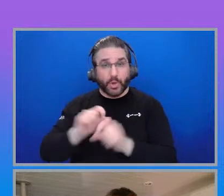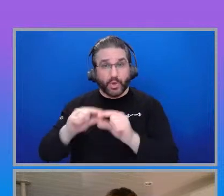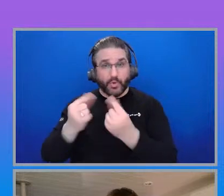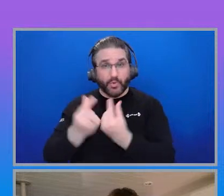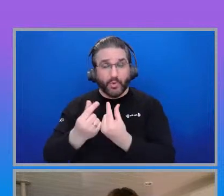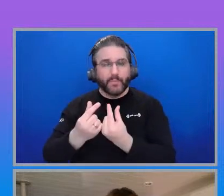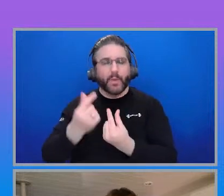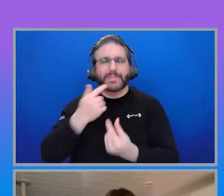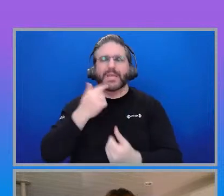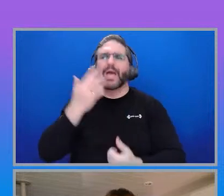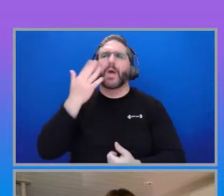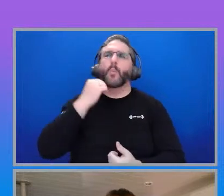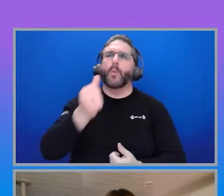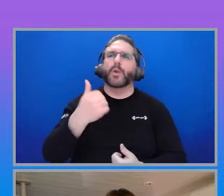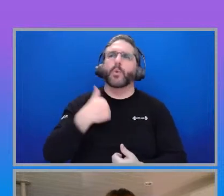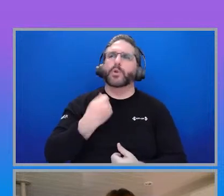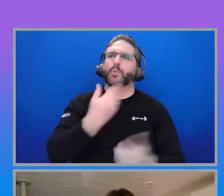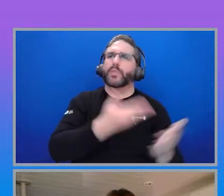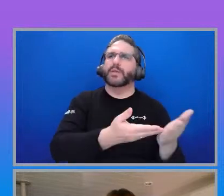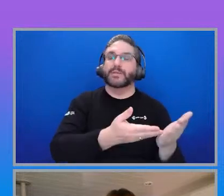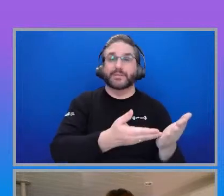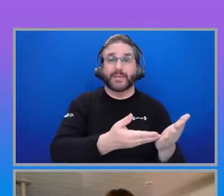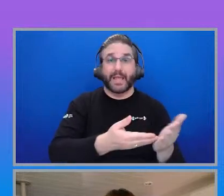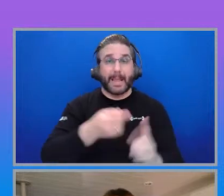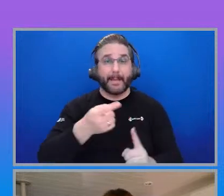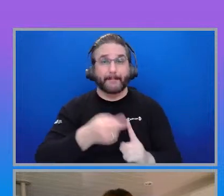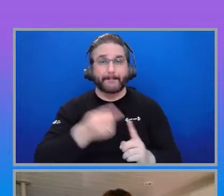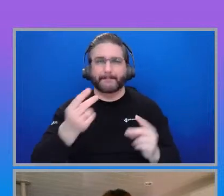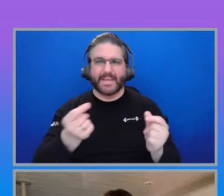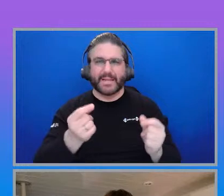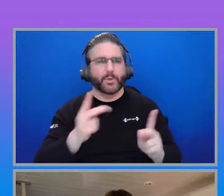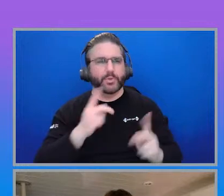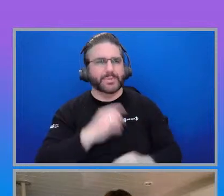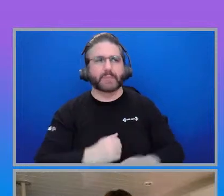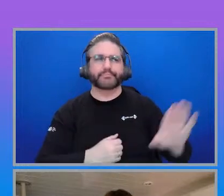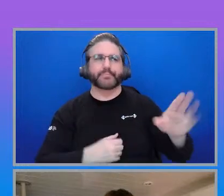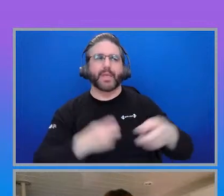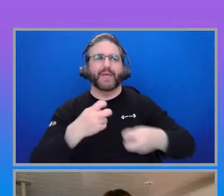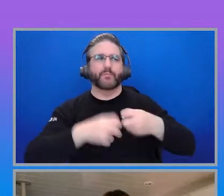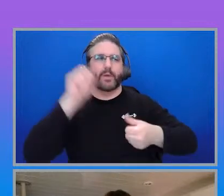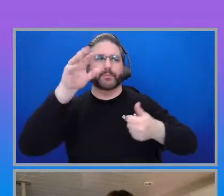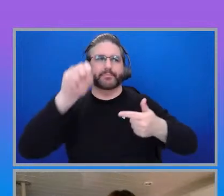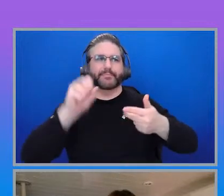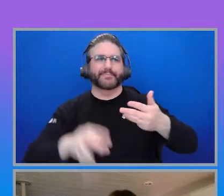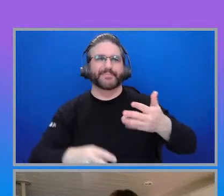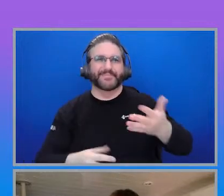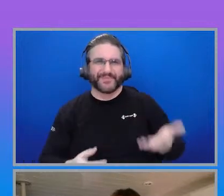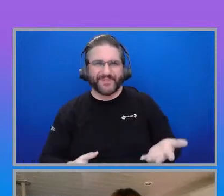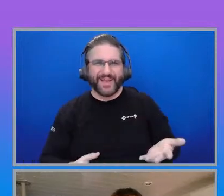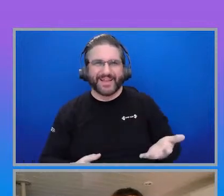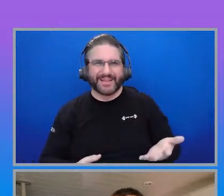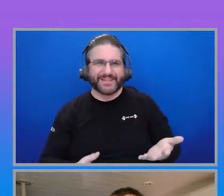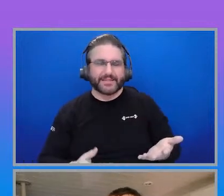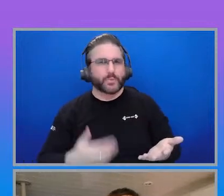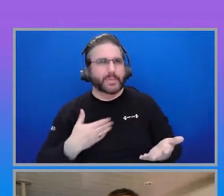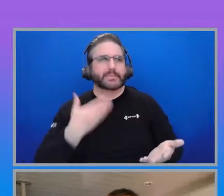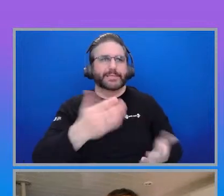say, why don't we do this? And someone will immediately say, well, there's a problem with that, and here's why. So maybe